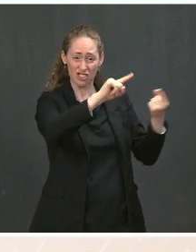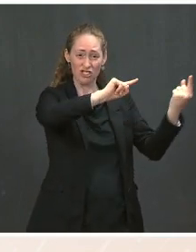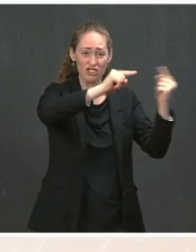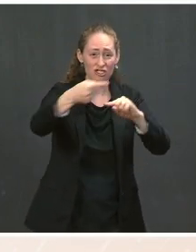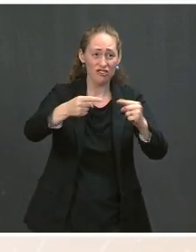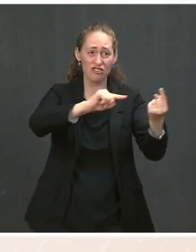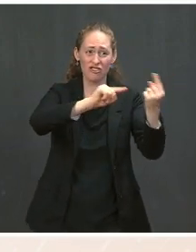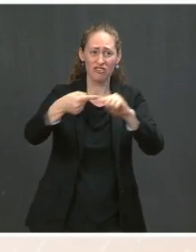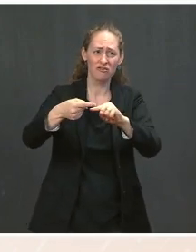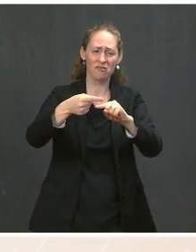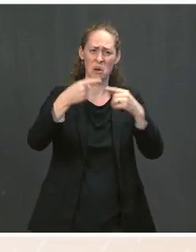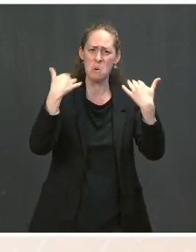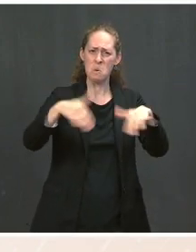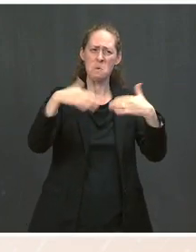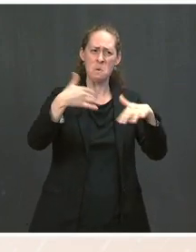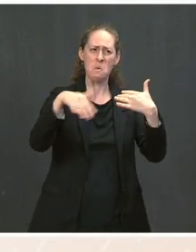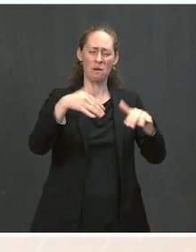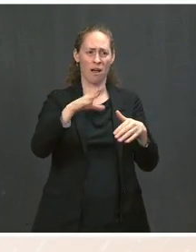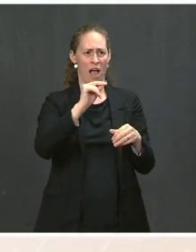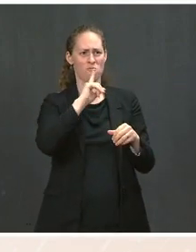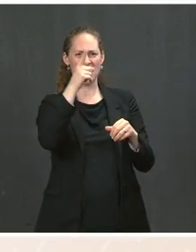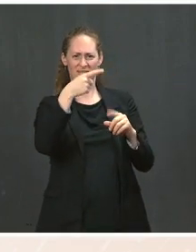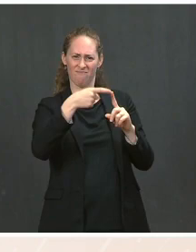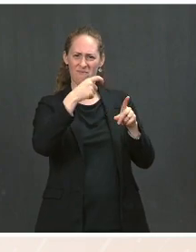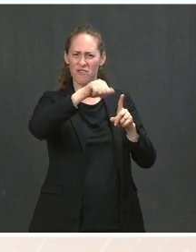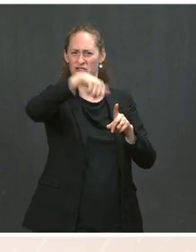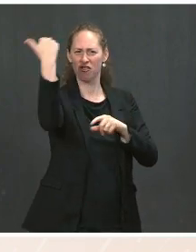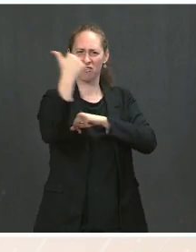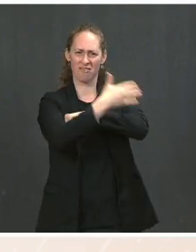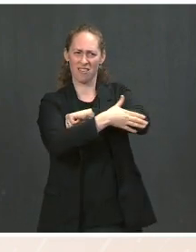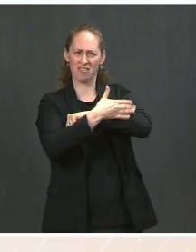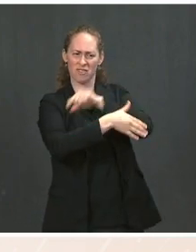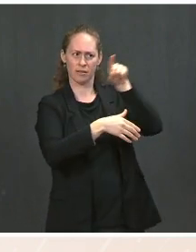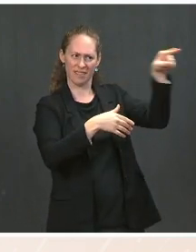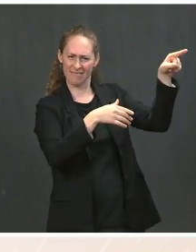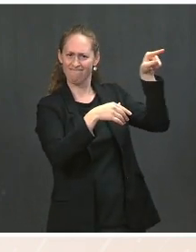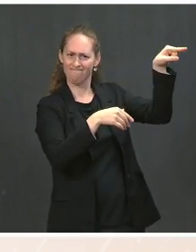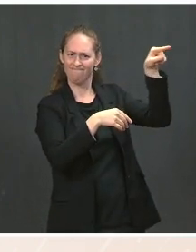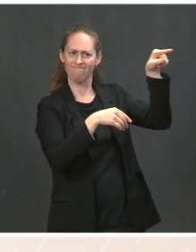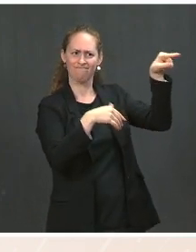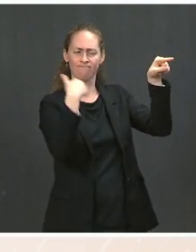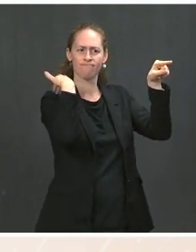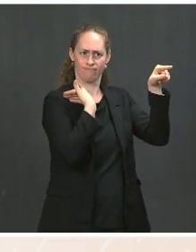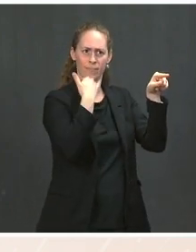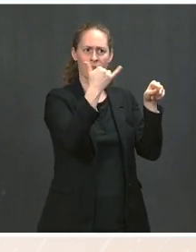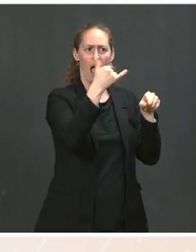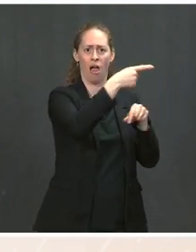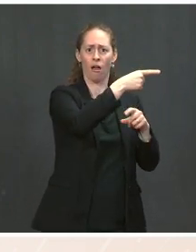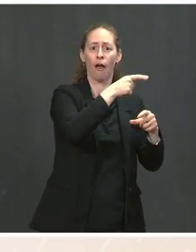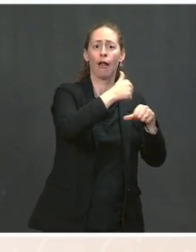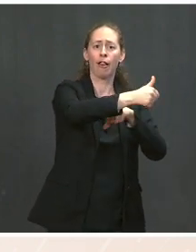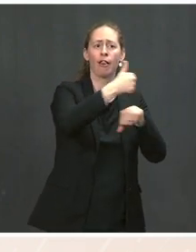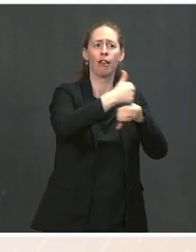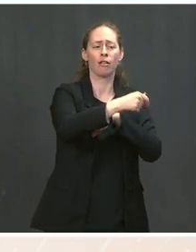This information really puts the burden on Russia and the Russian government to explain their engagement here. Go ahead.